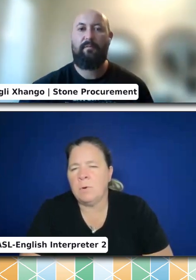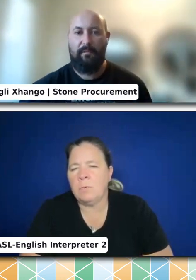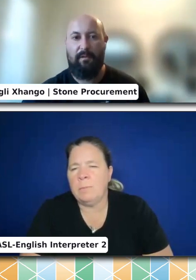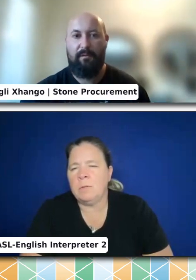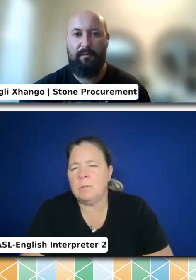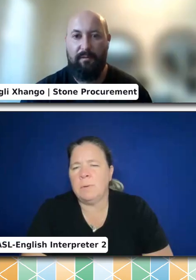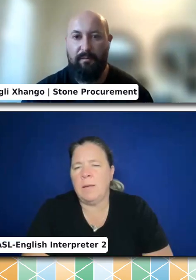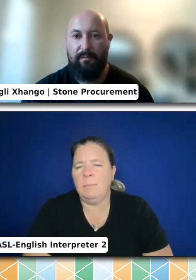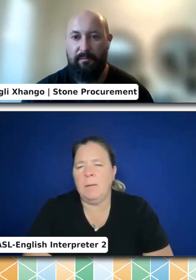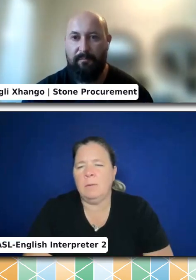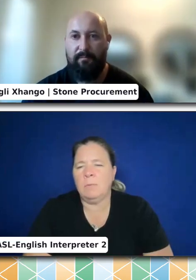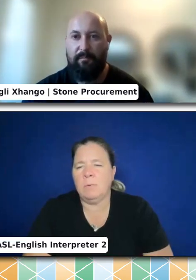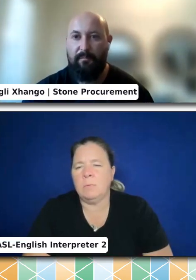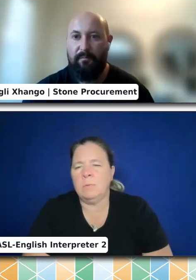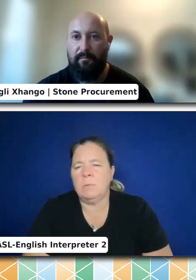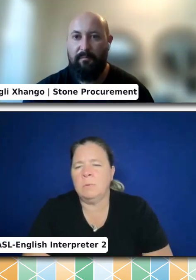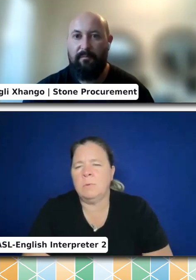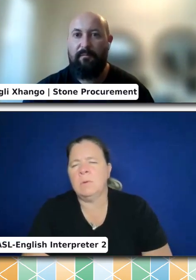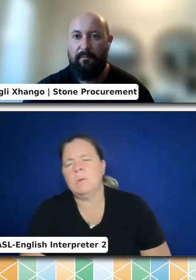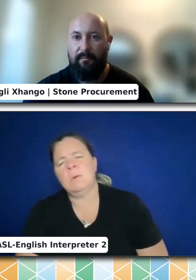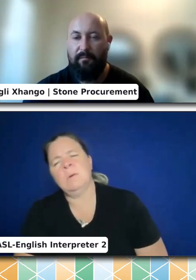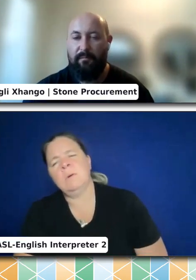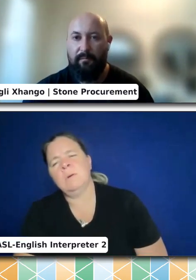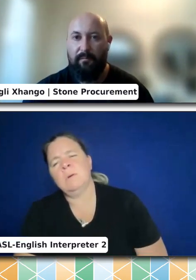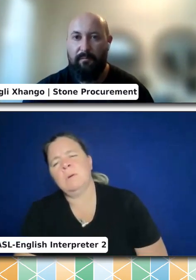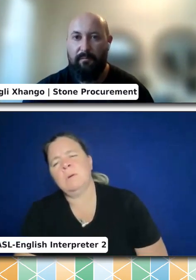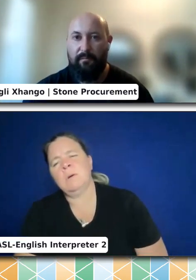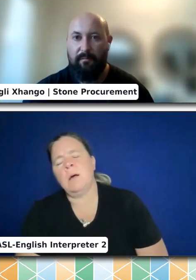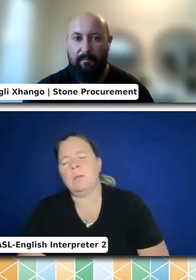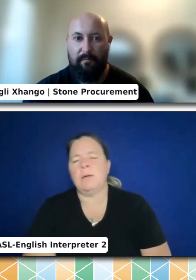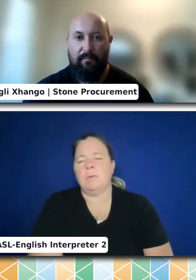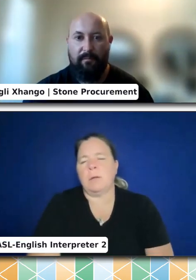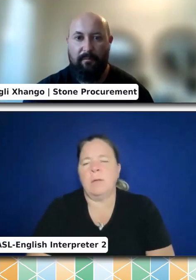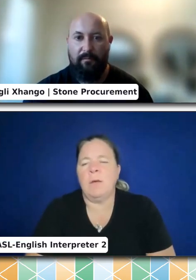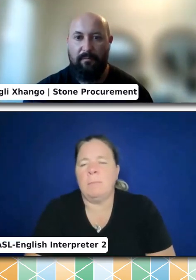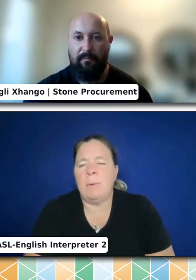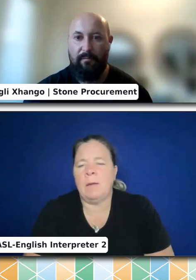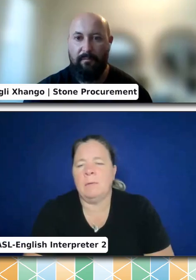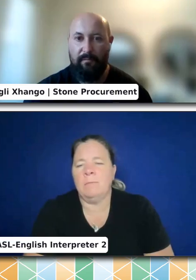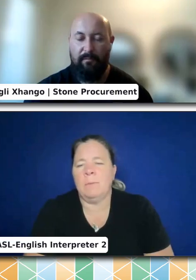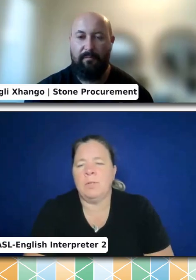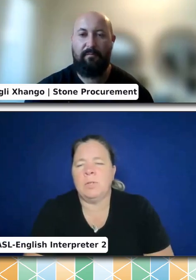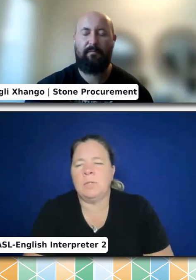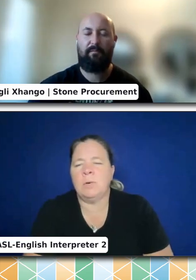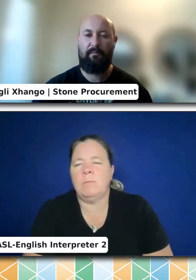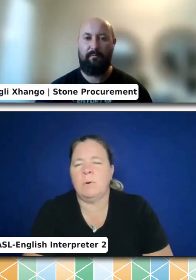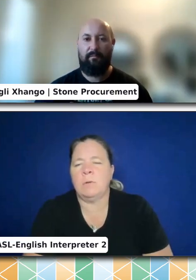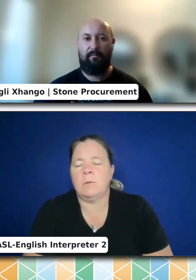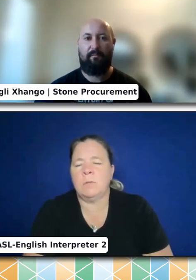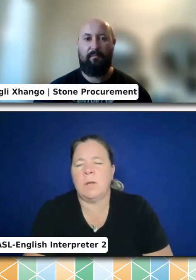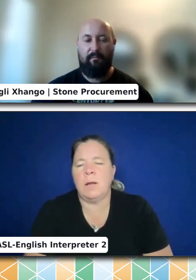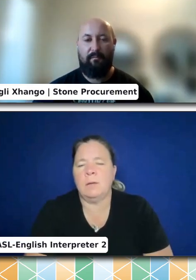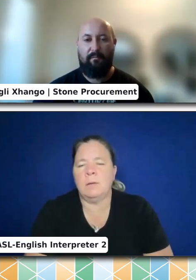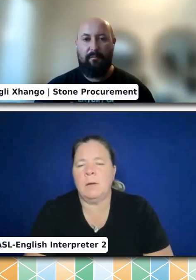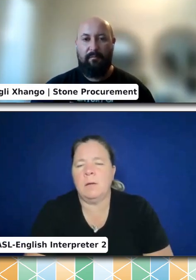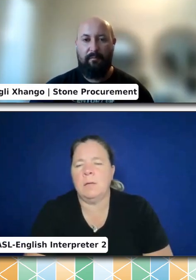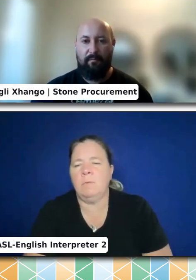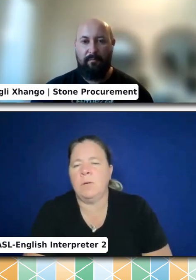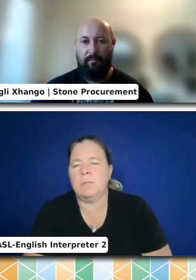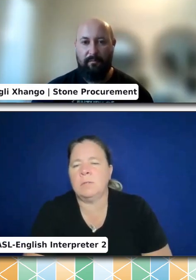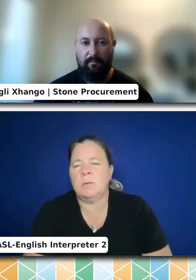For Arriva to pay me through. Uh, like, giving up my bank information and so forth, so that I can, uh, invoice.